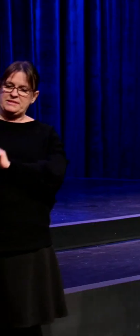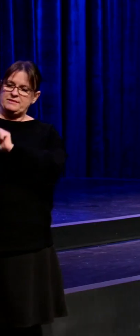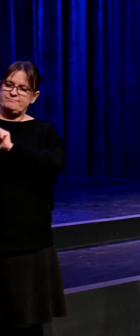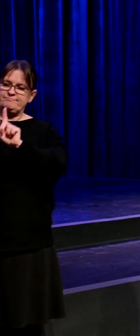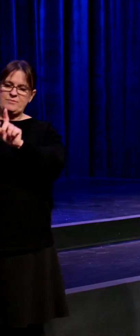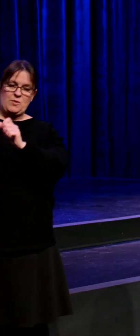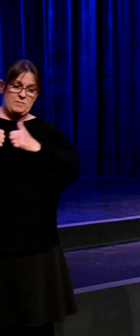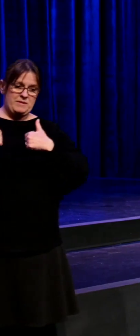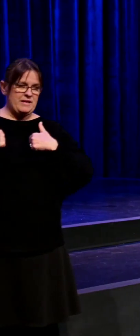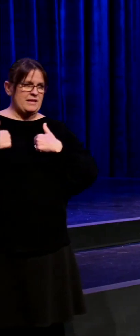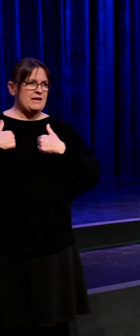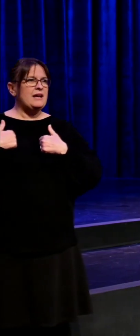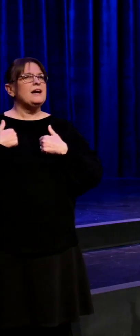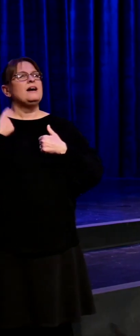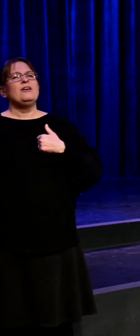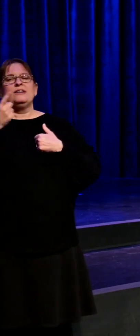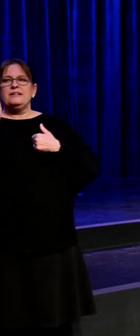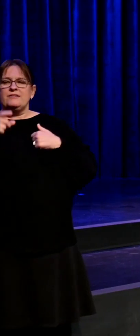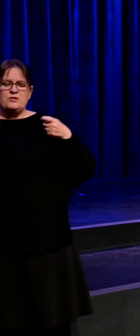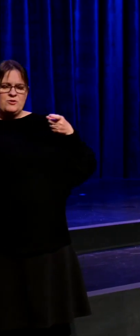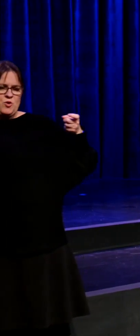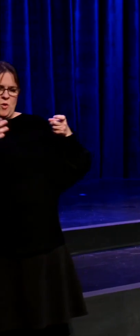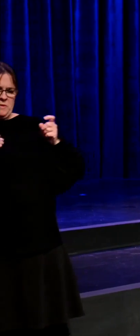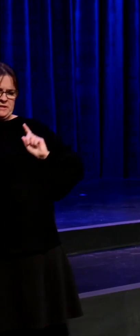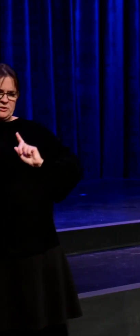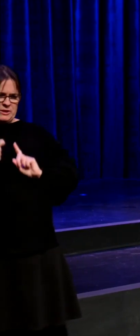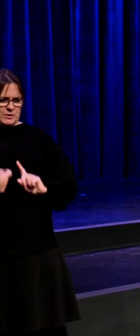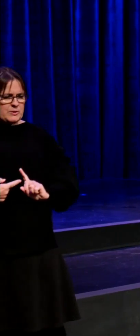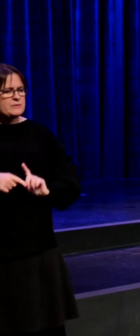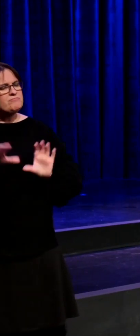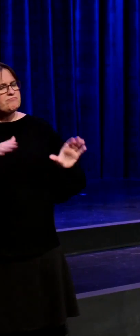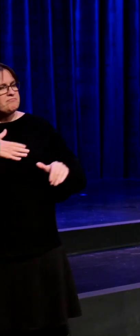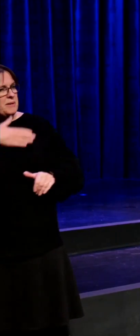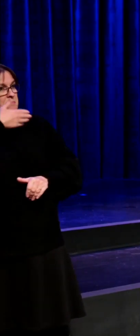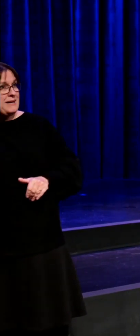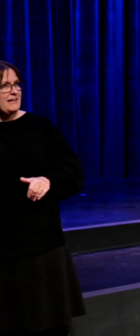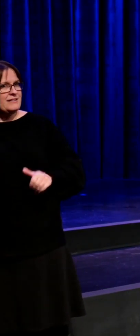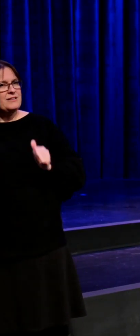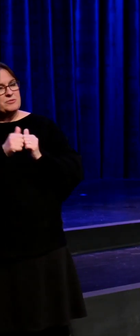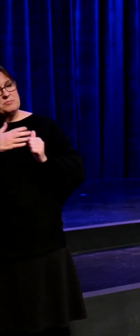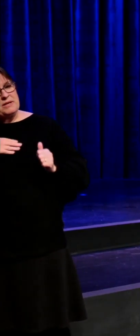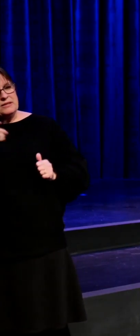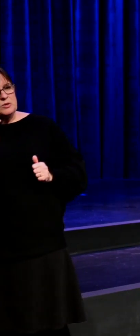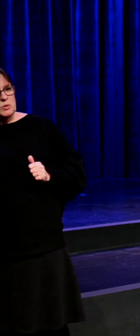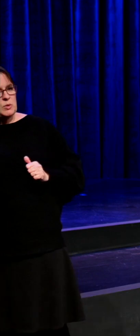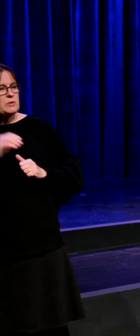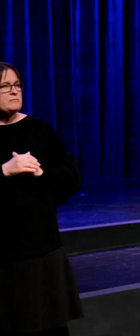will always have to control my triggers and try to you know do the best I can with my disorder. I also